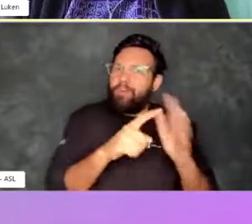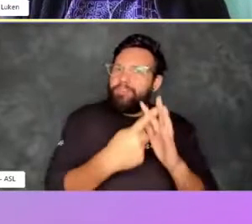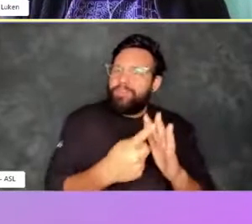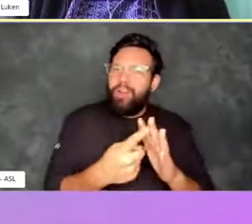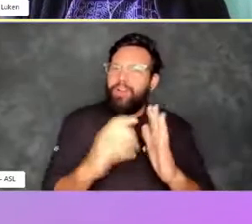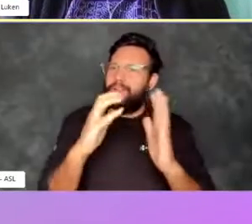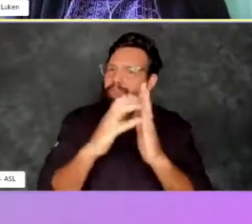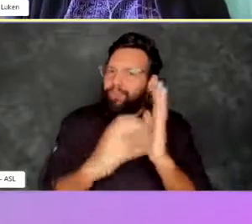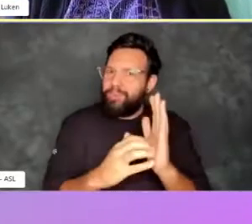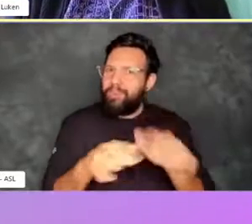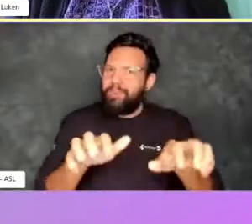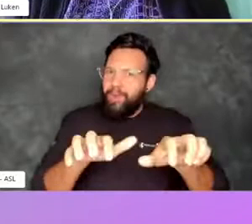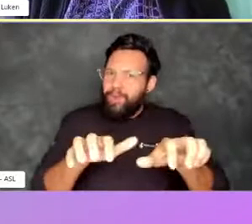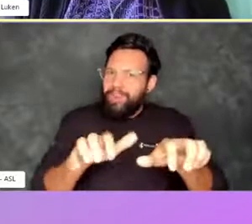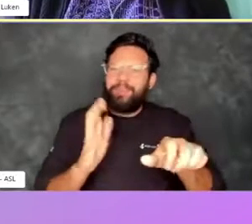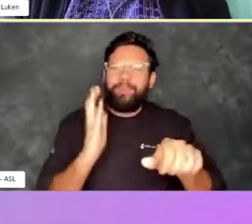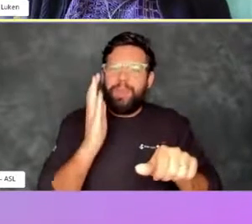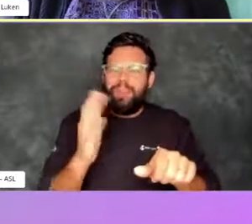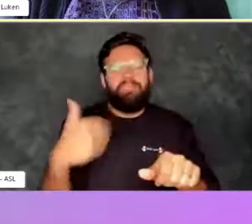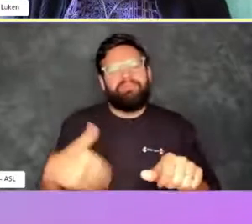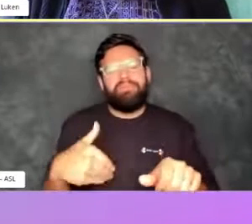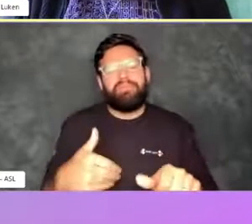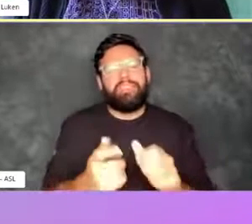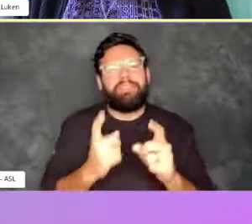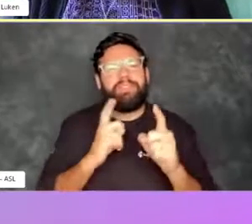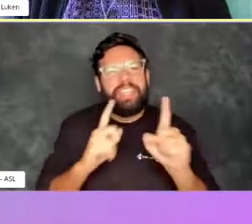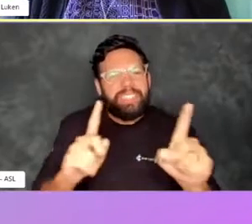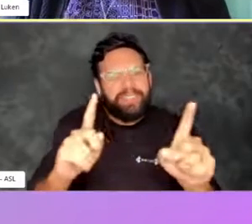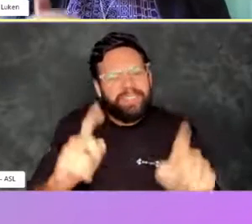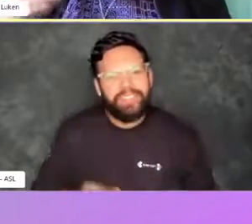even coated. It's the most cost effective time to do it,